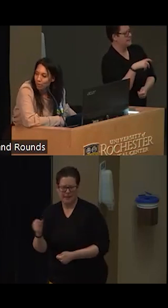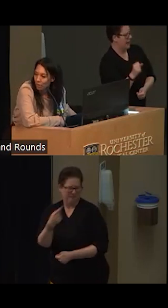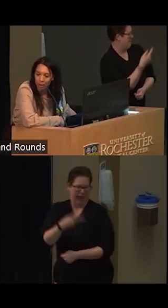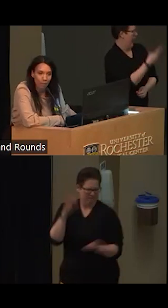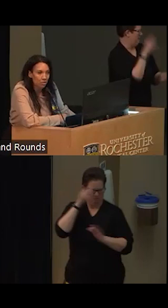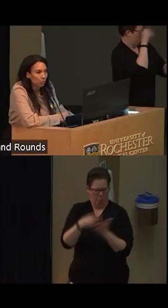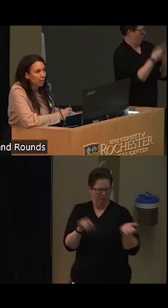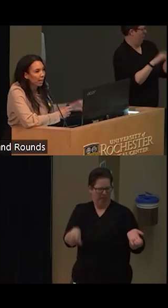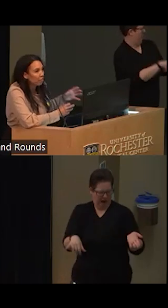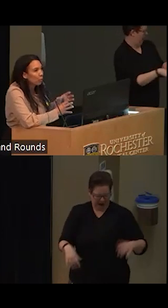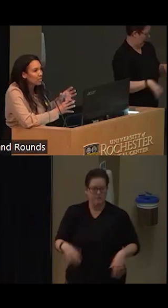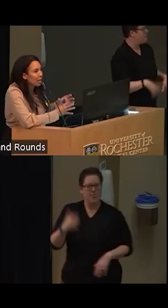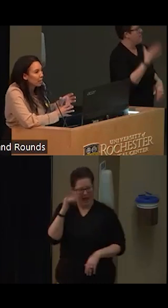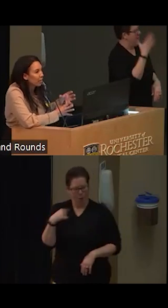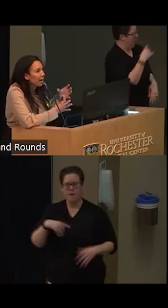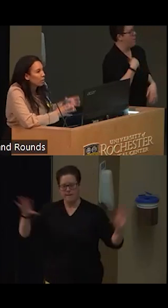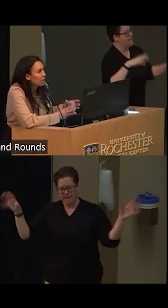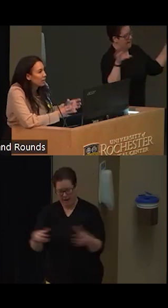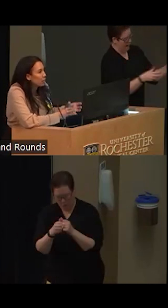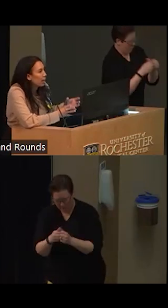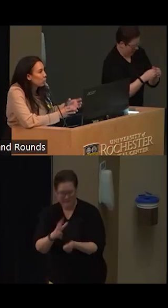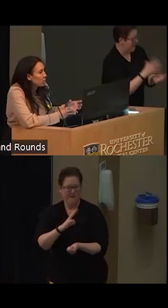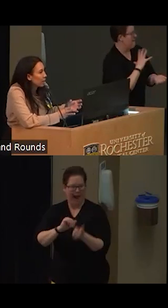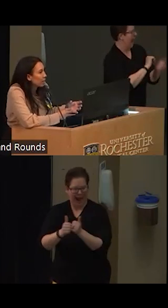was really the premise for bringing everyone together on how do we collaborate and work